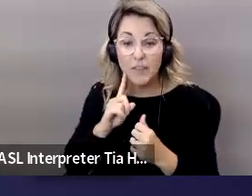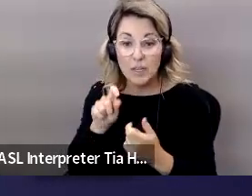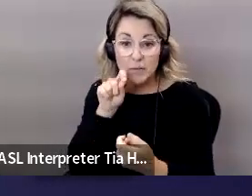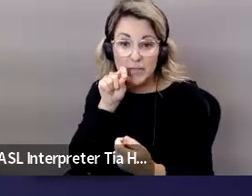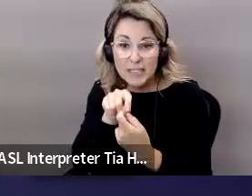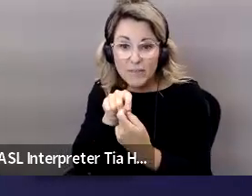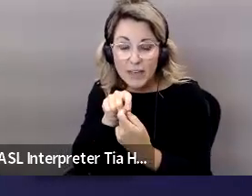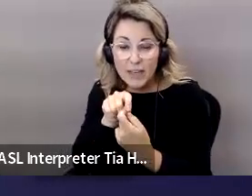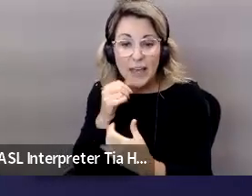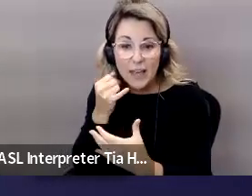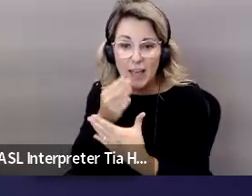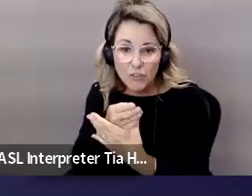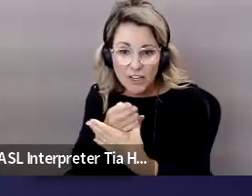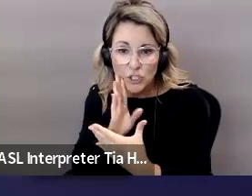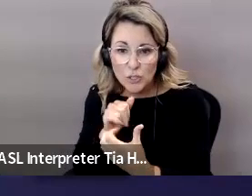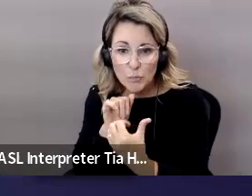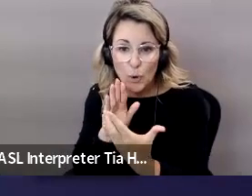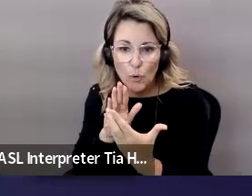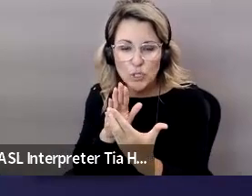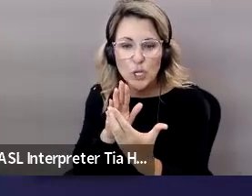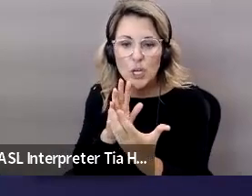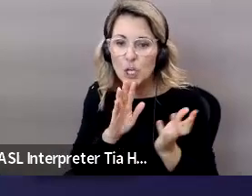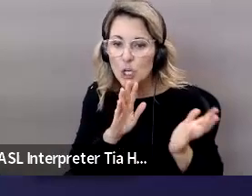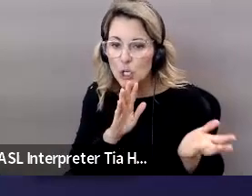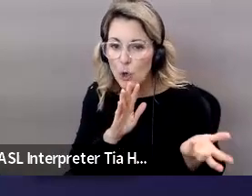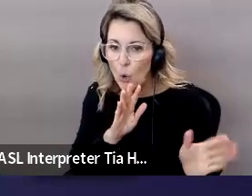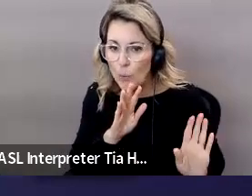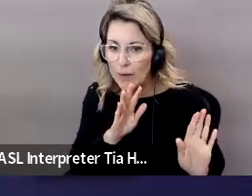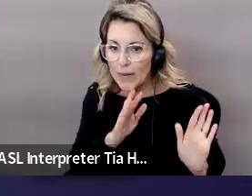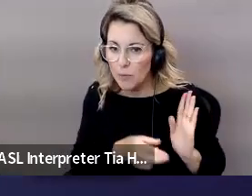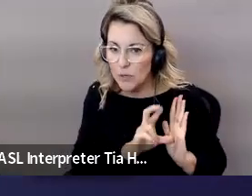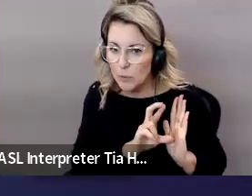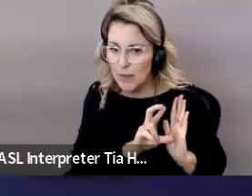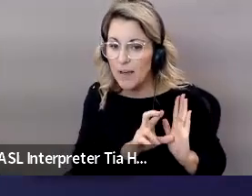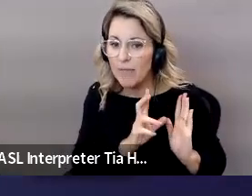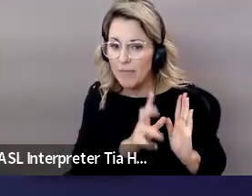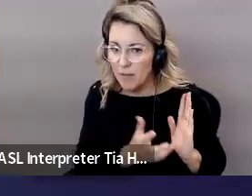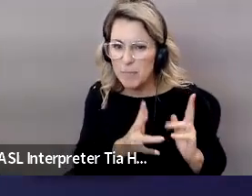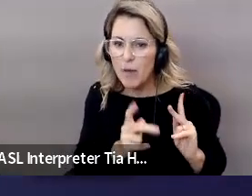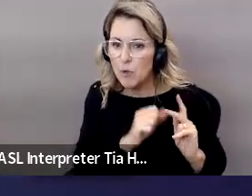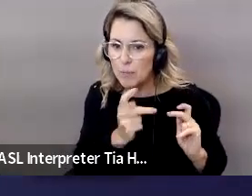we're reviewing the literature of what's already been done in this area related to whatever it